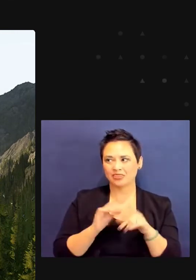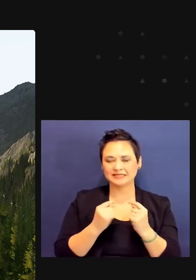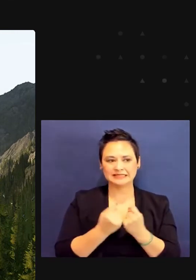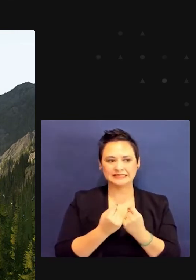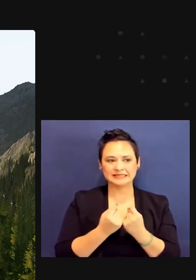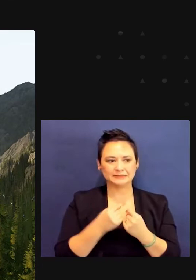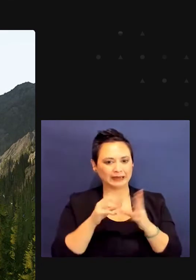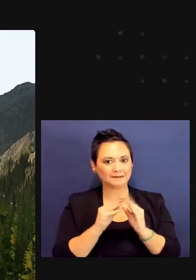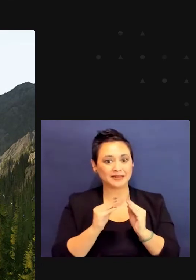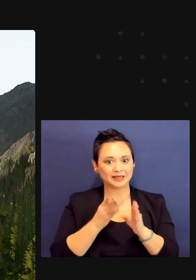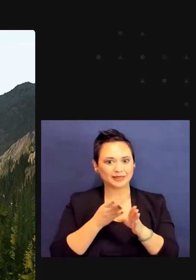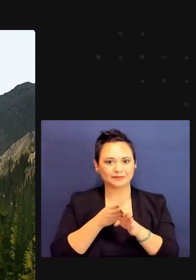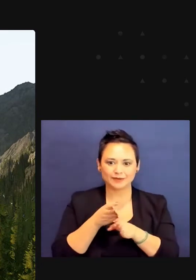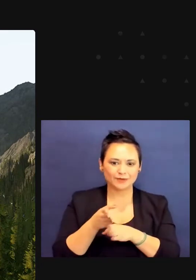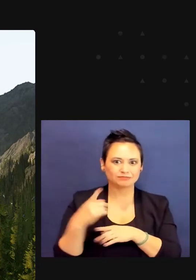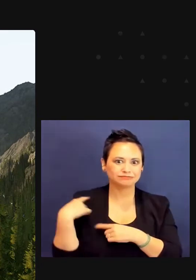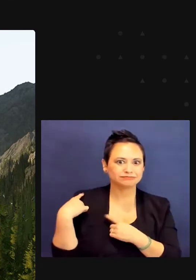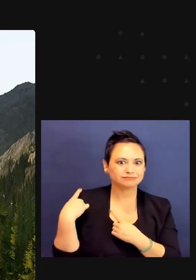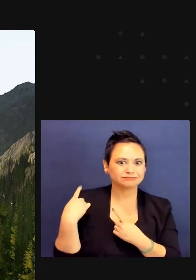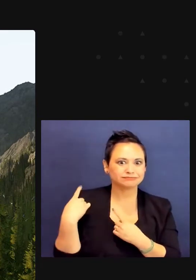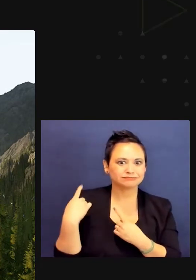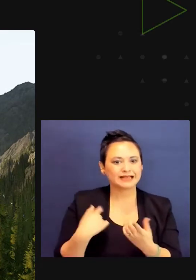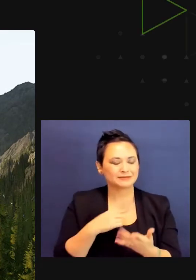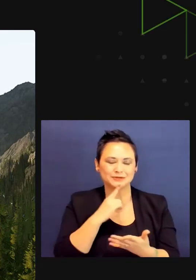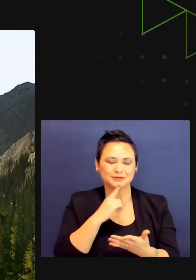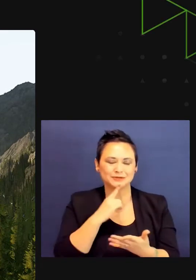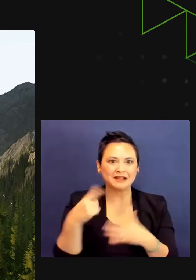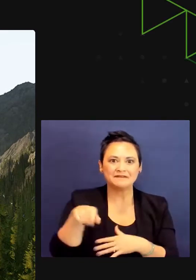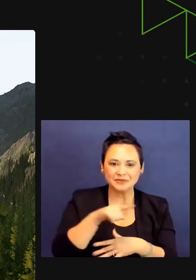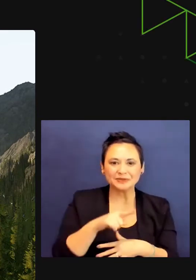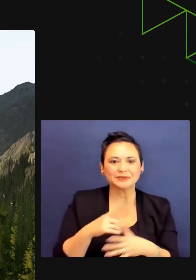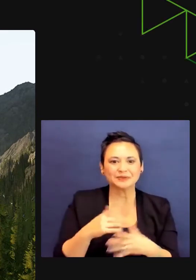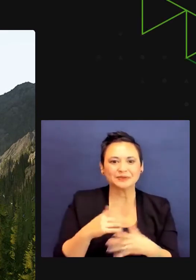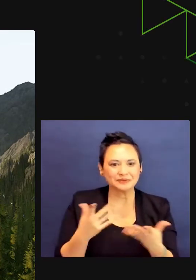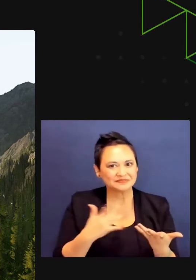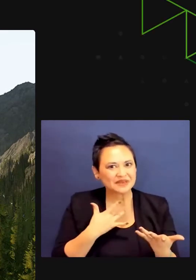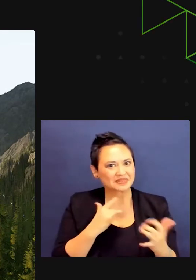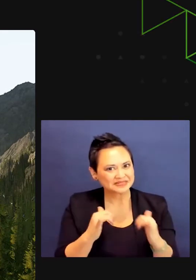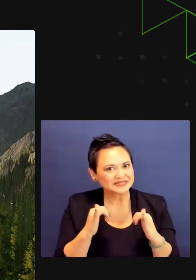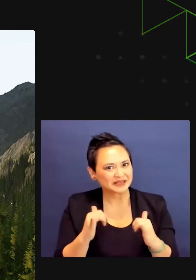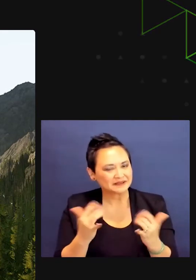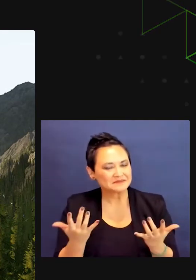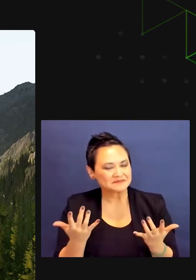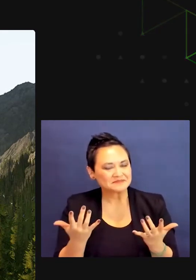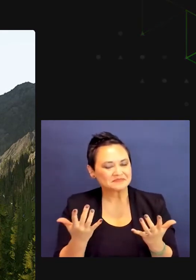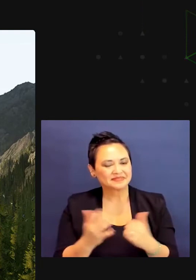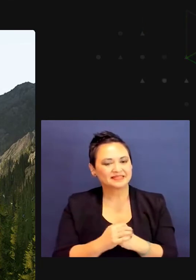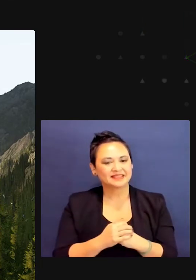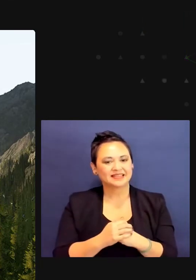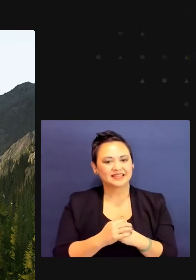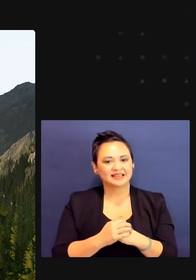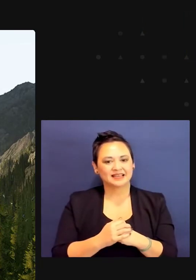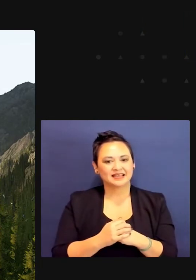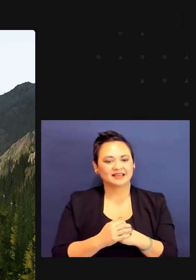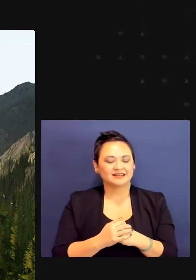have felt the same way, and so knowing that there's others that will understand you and your perspective is really important.